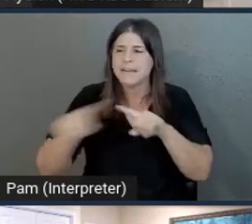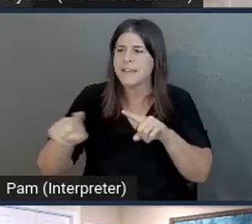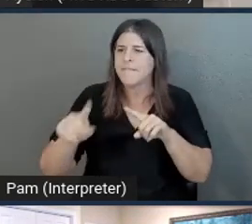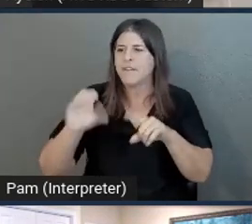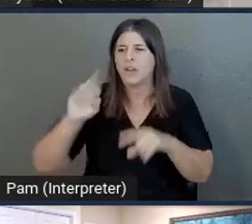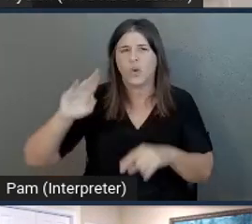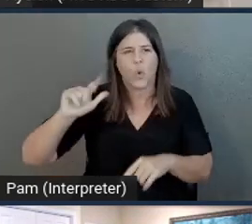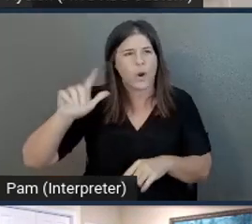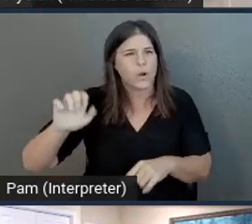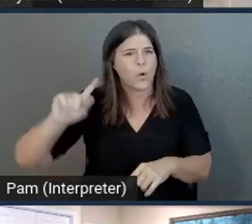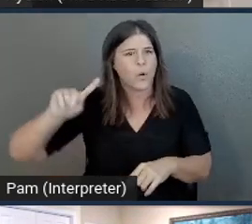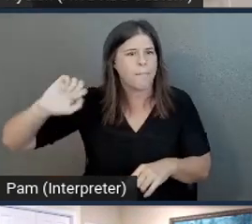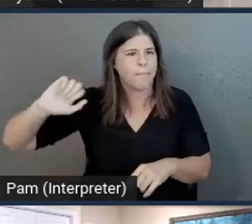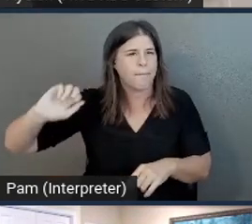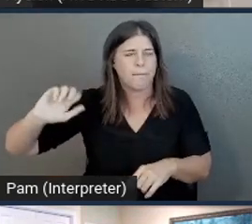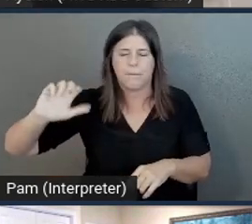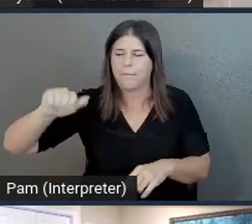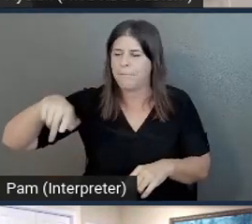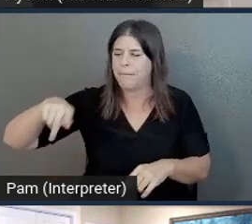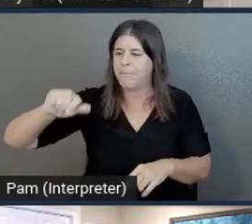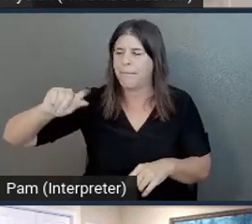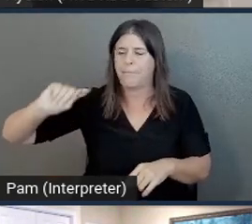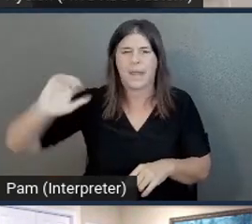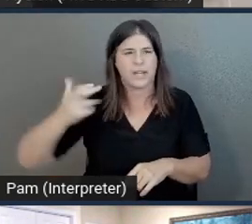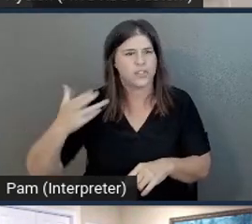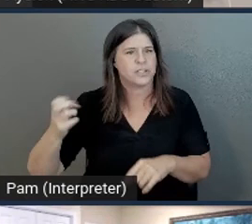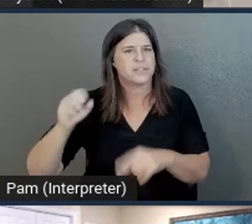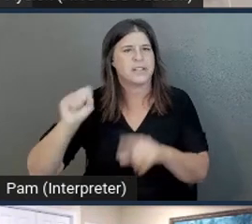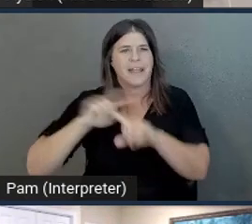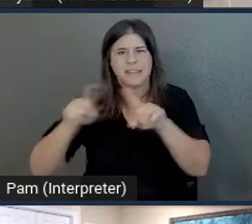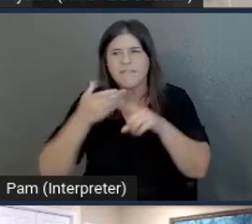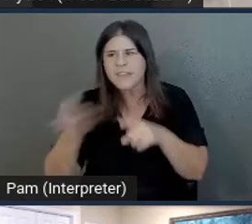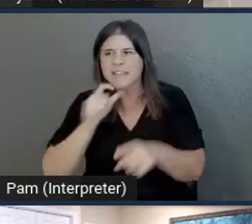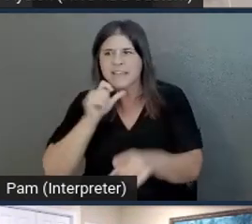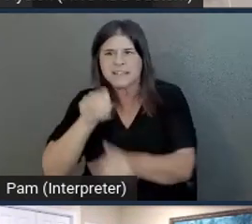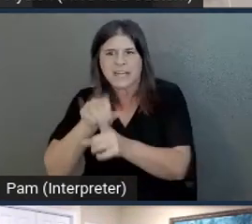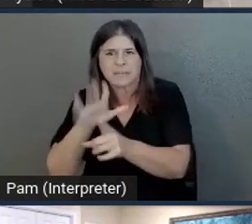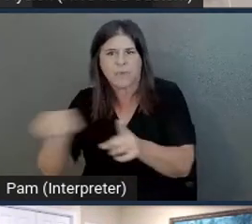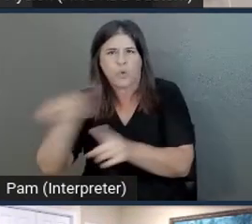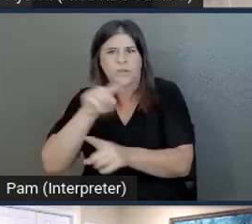in different article versions, which are not usually exposing the manage. I think this is such a powerful tool